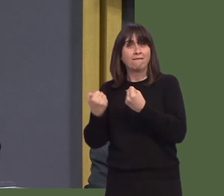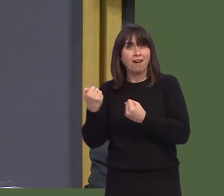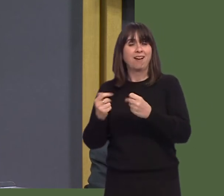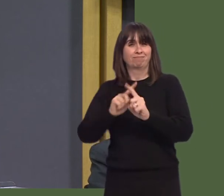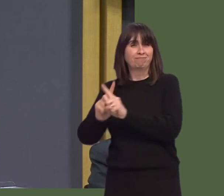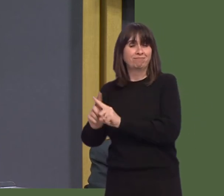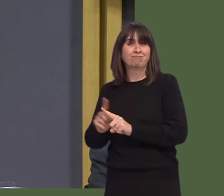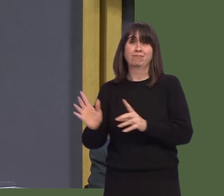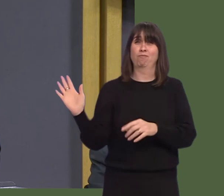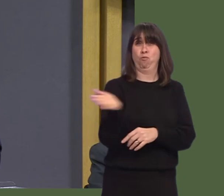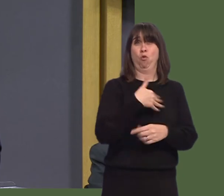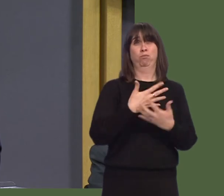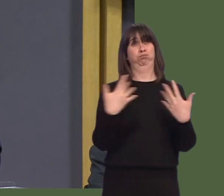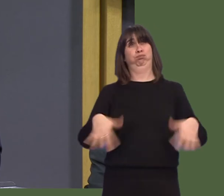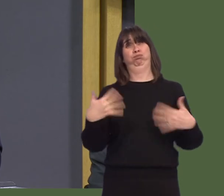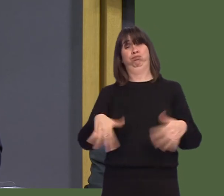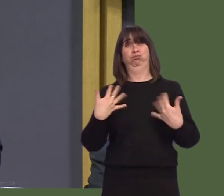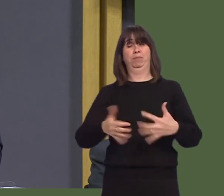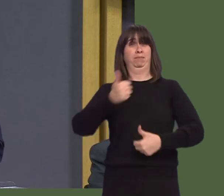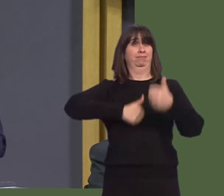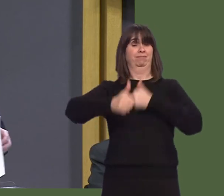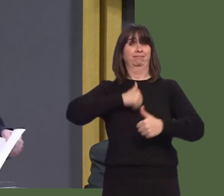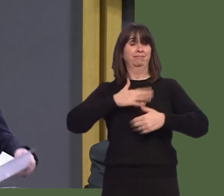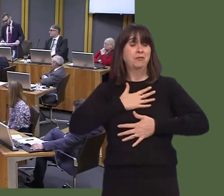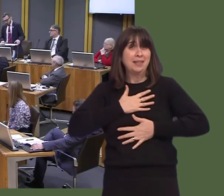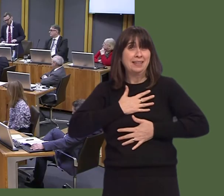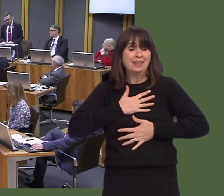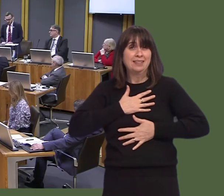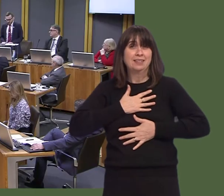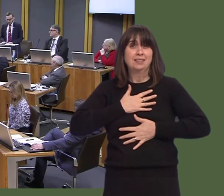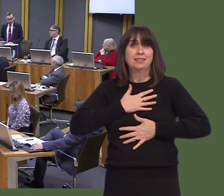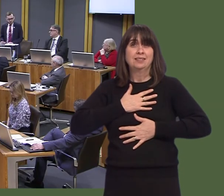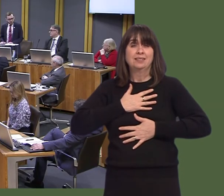My region doesn't need economic tinkering, like the disastrous techniums, nor empty enterprise zones.